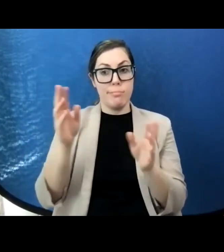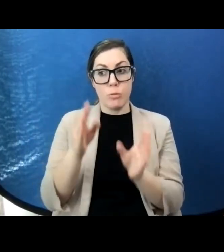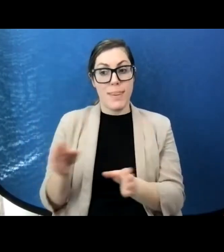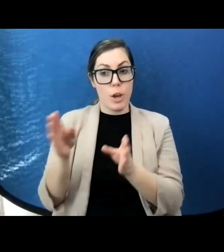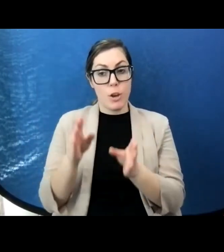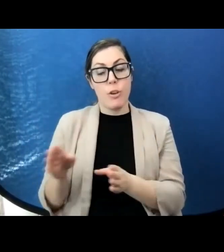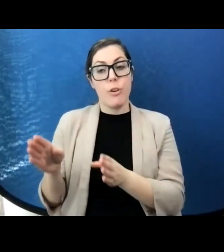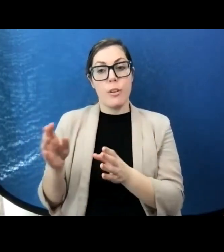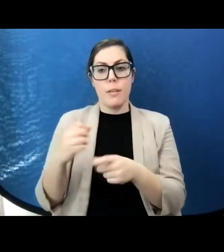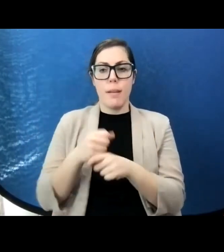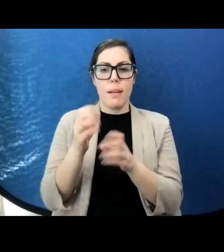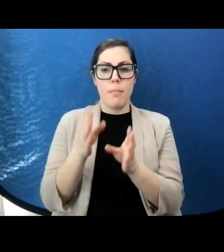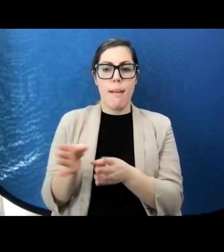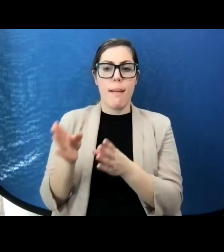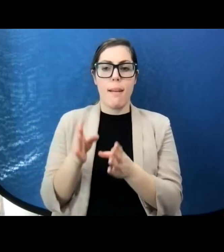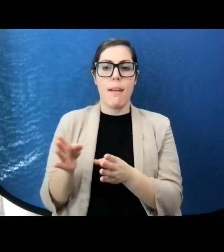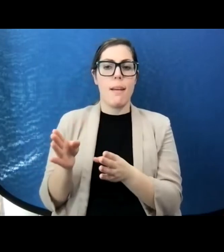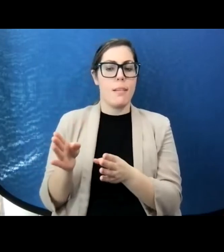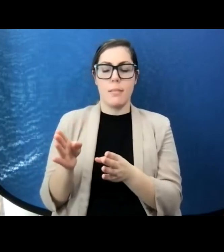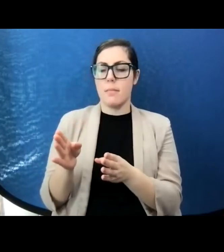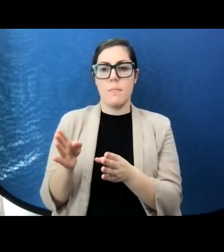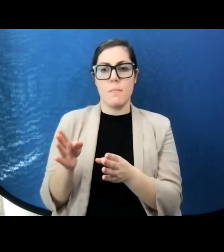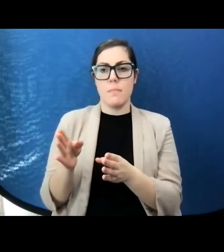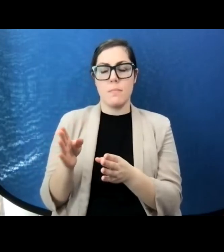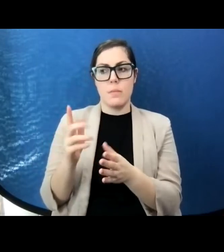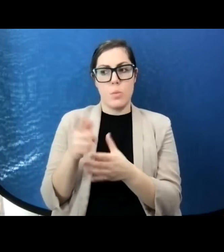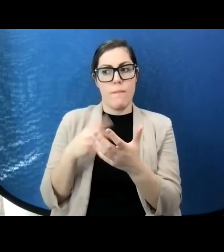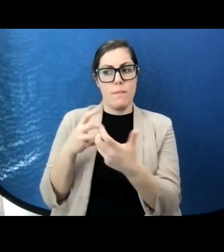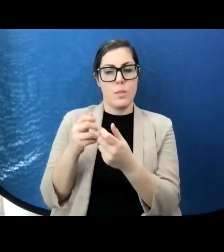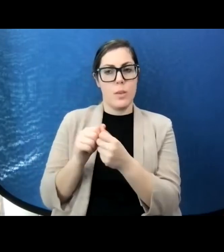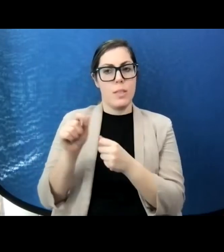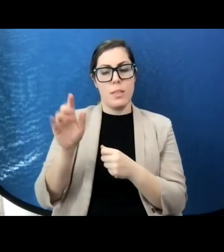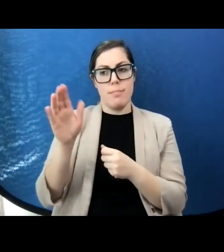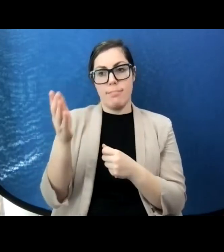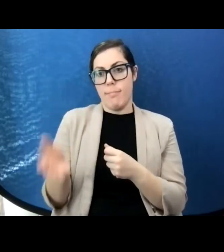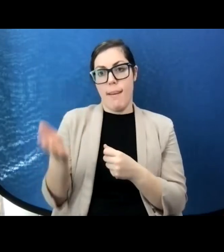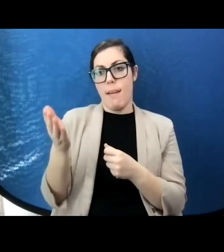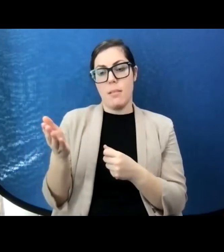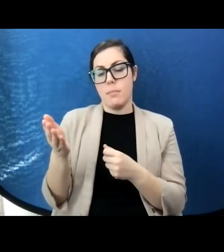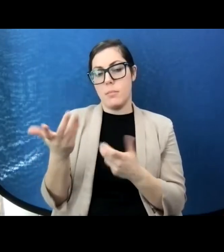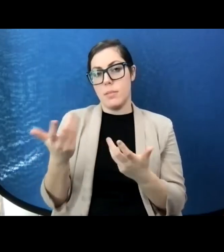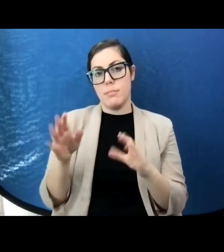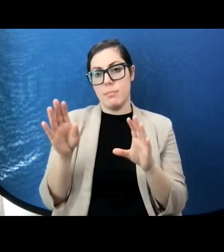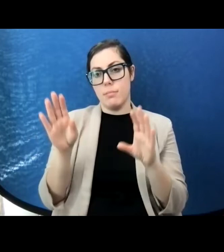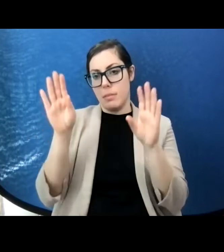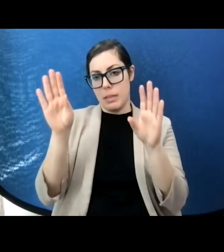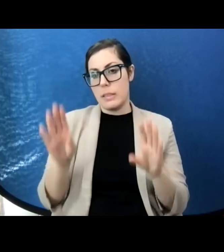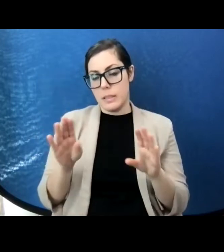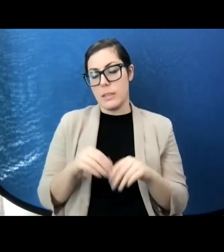plan specific to their identity abroad, really the better. It's really better. I know there's a lot